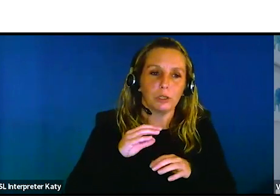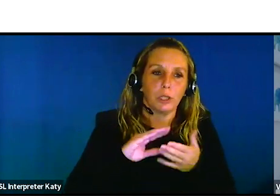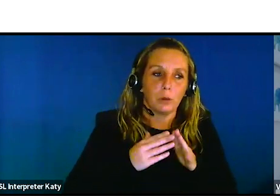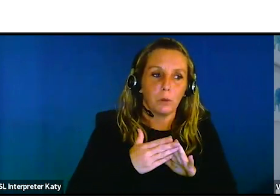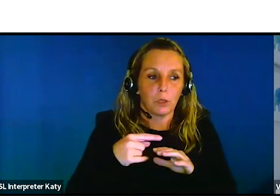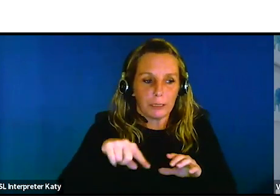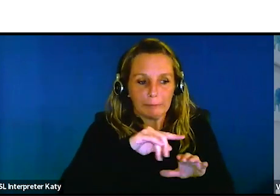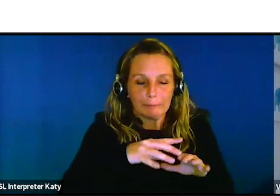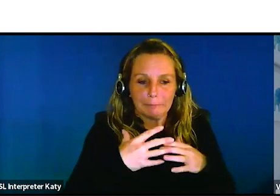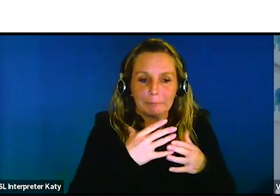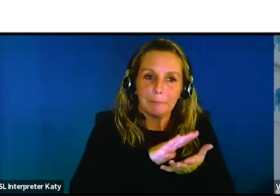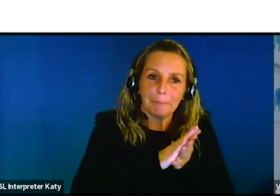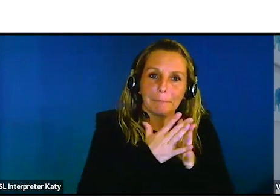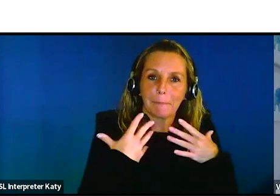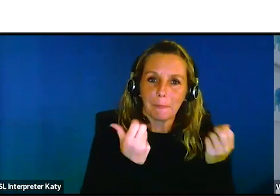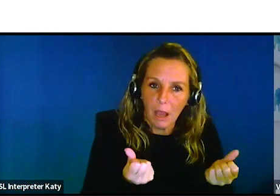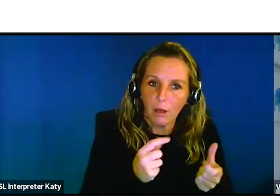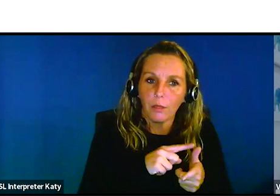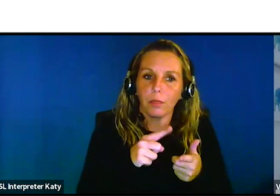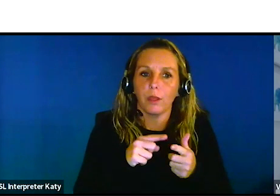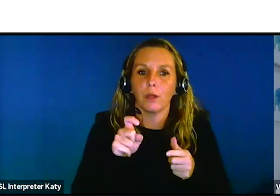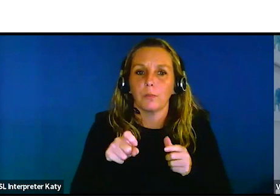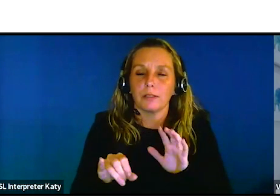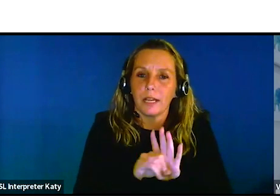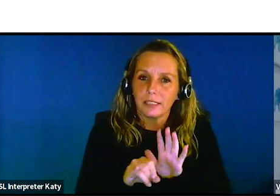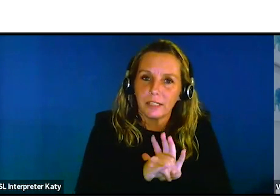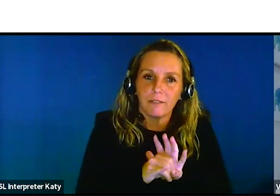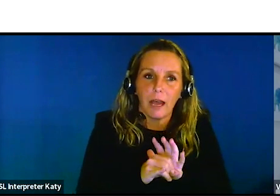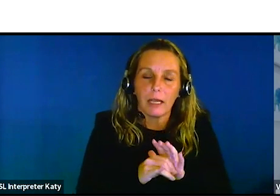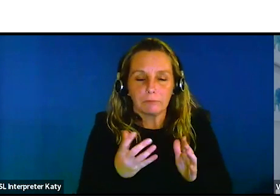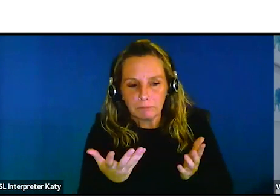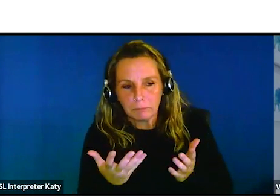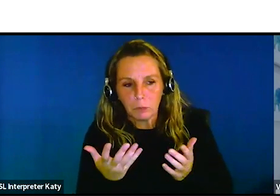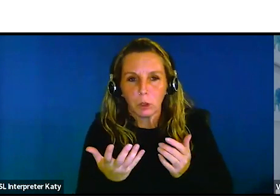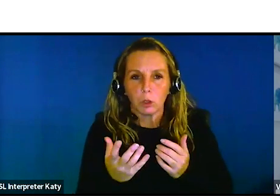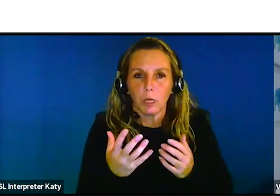in the process of identify what makes that healthy.